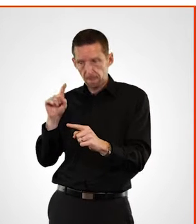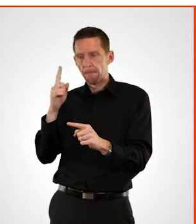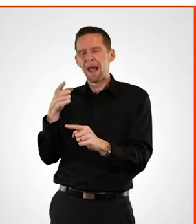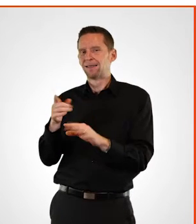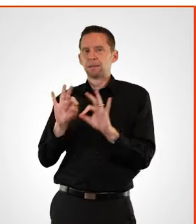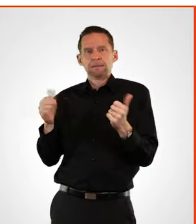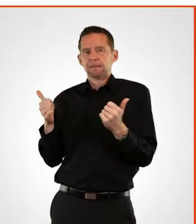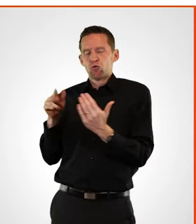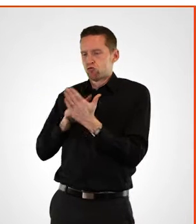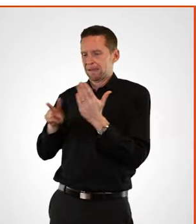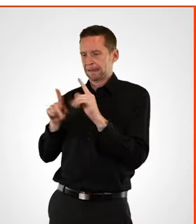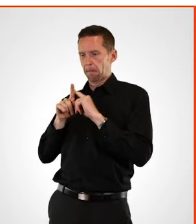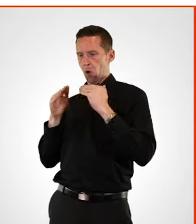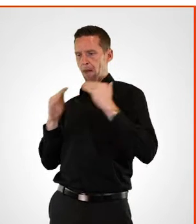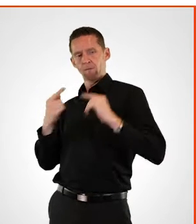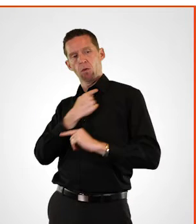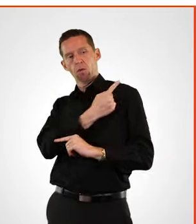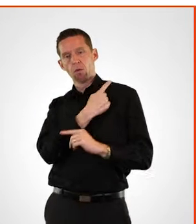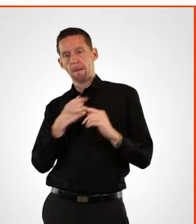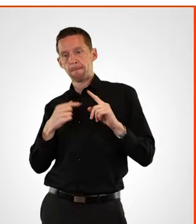but he can't read at that level with his peers,